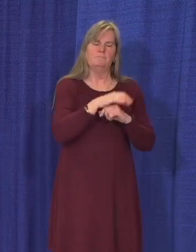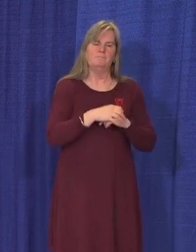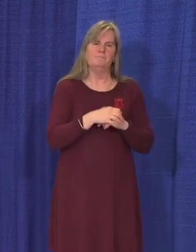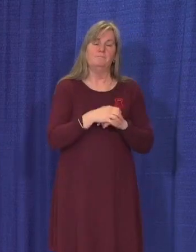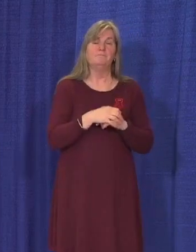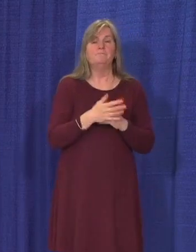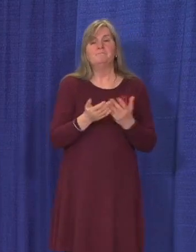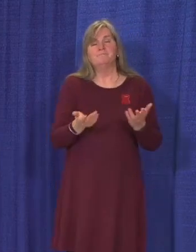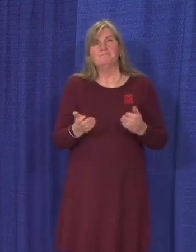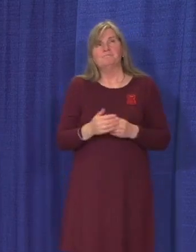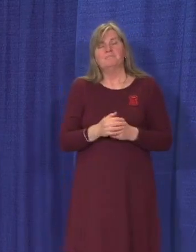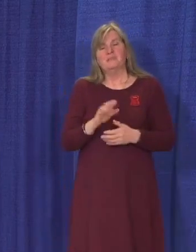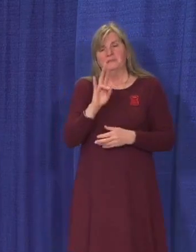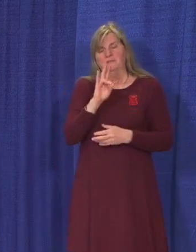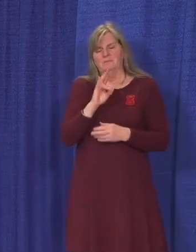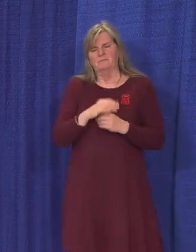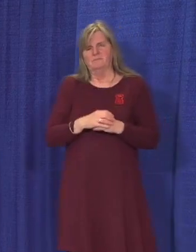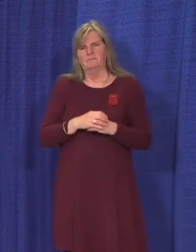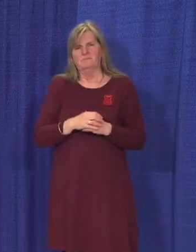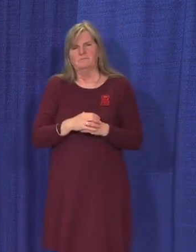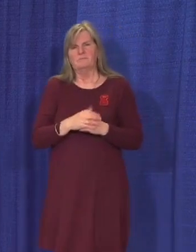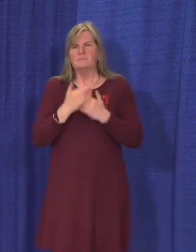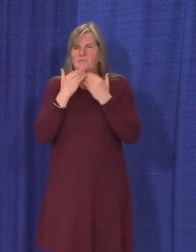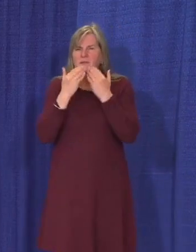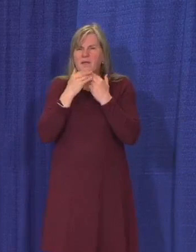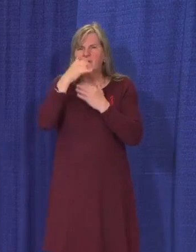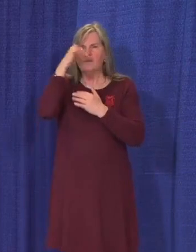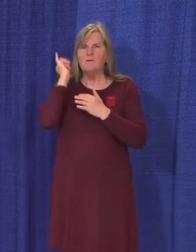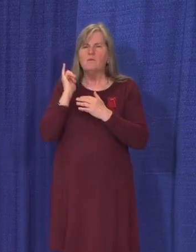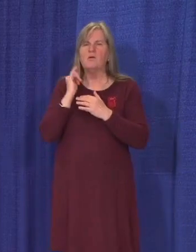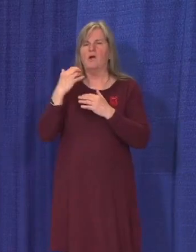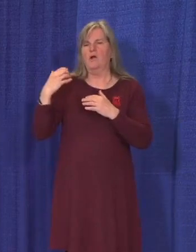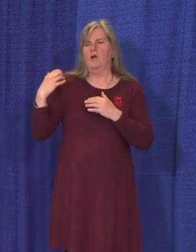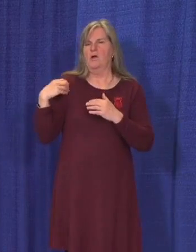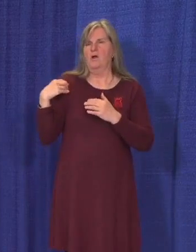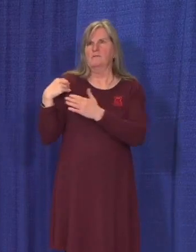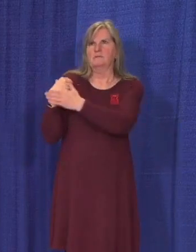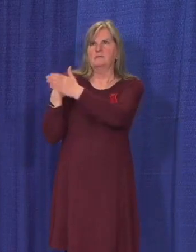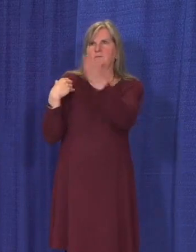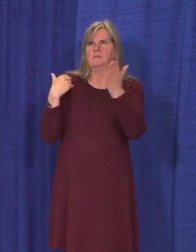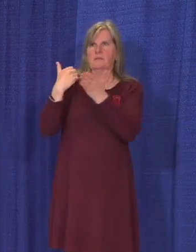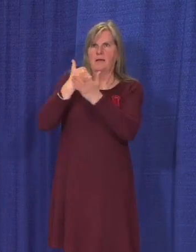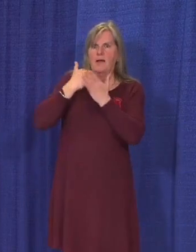failure to provide a declaration and one was for failure to transit through the territory as